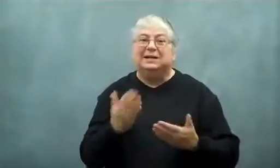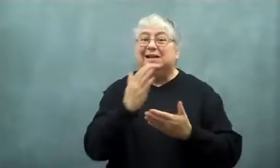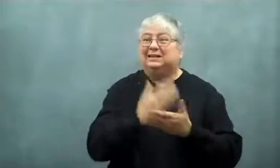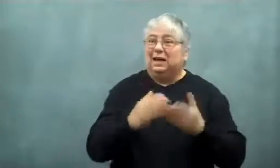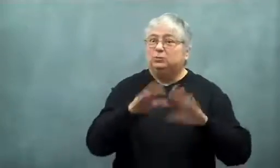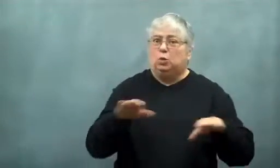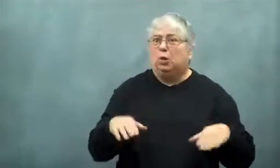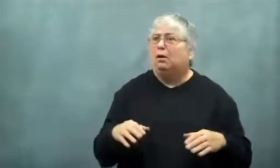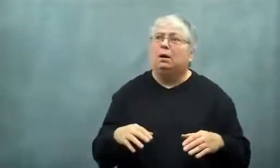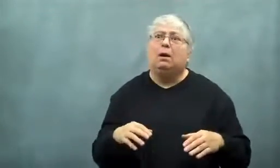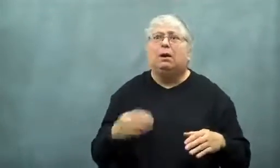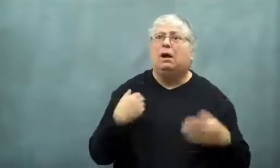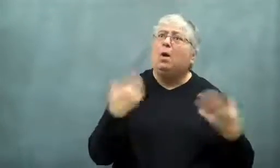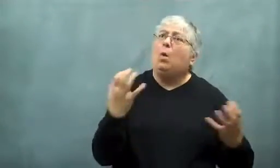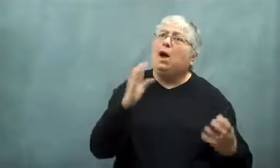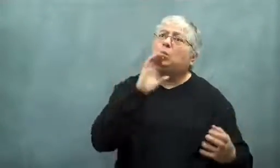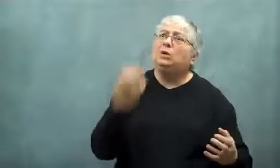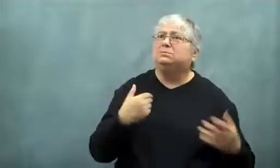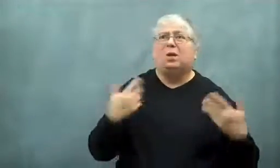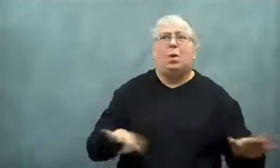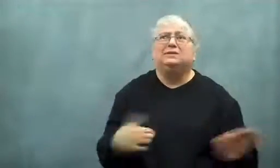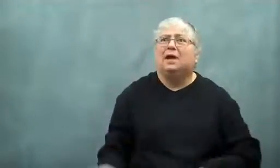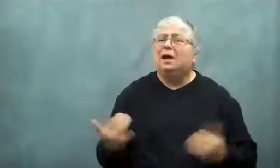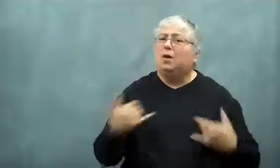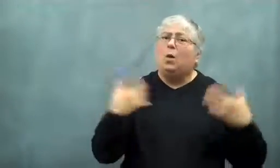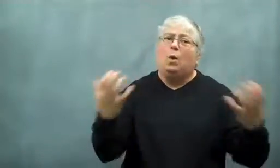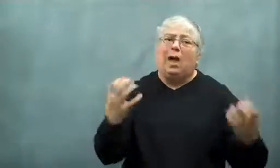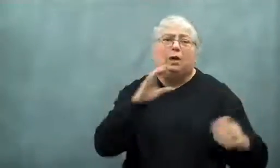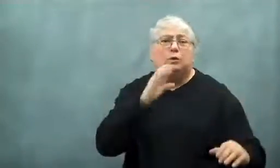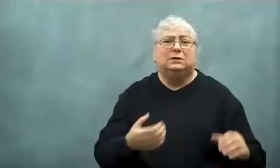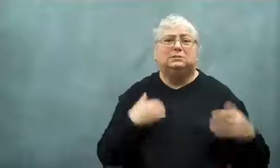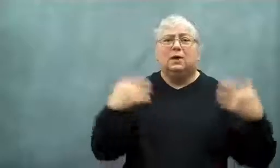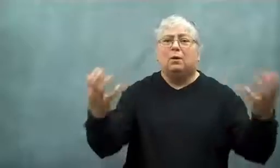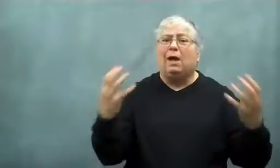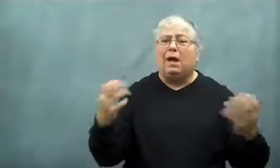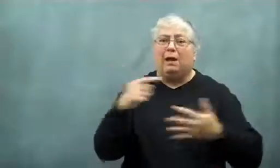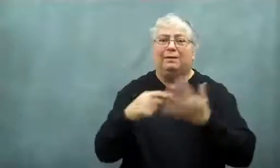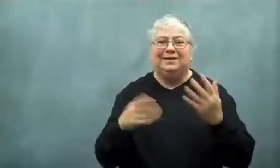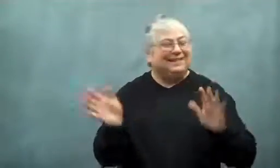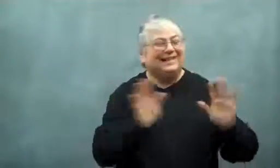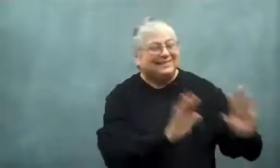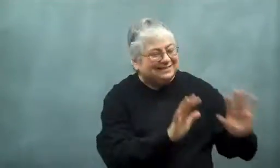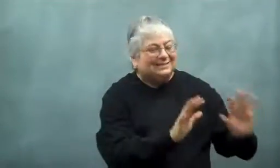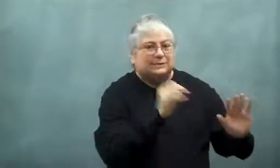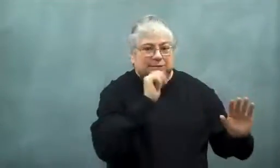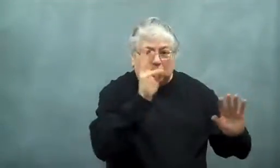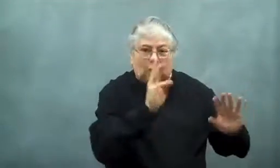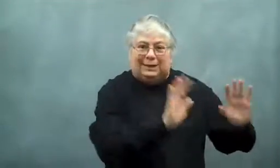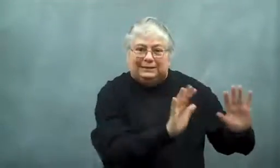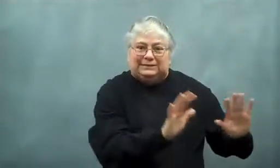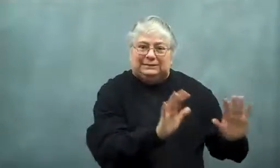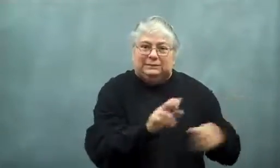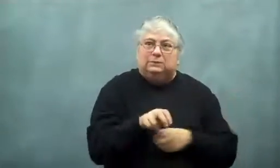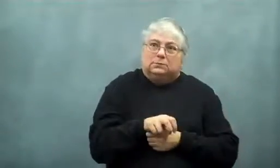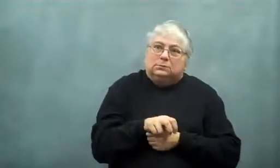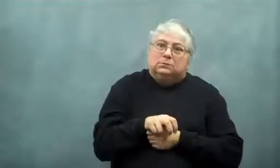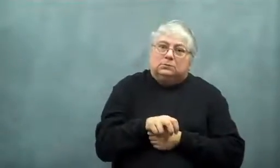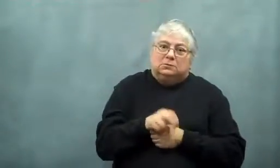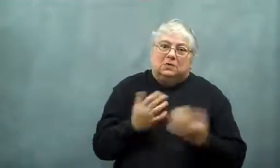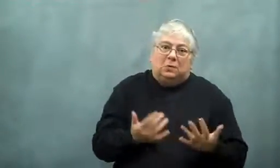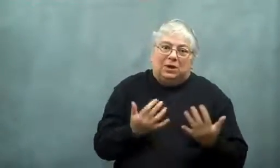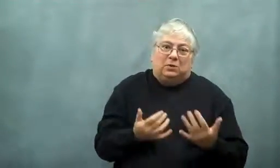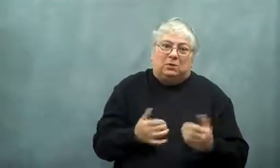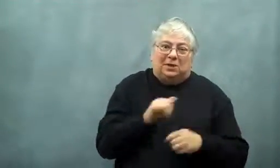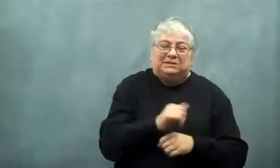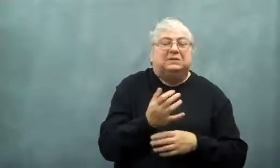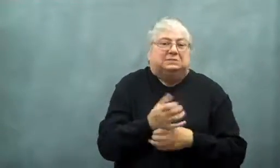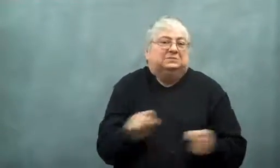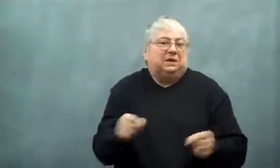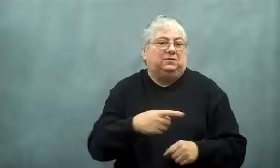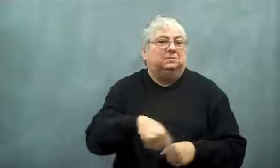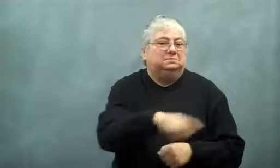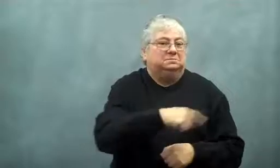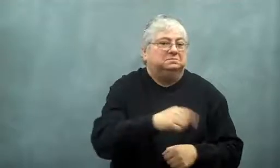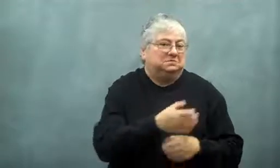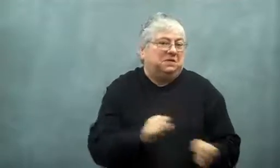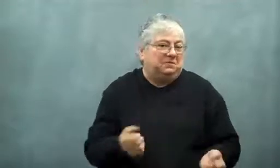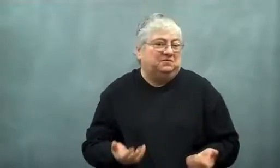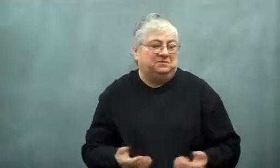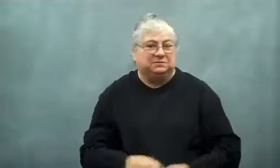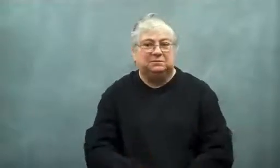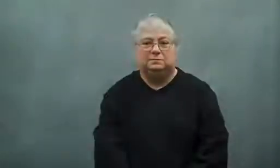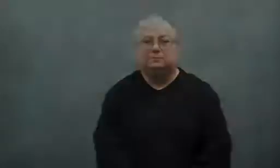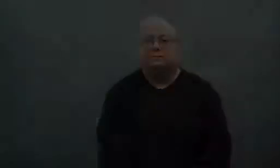Some of the children said they didn't want to die, they wanted to have Christmas.